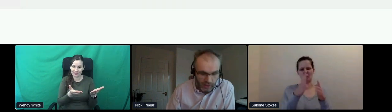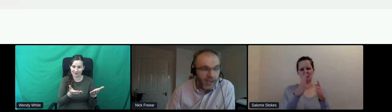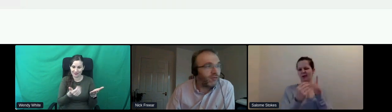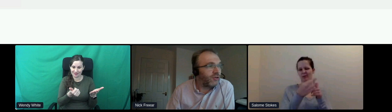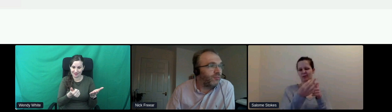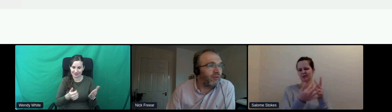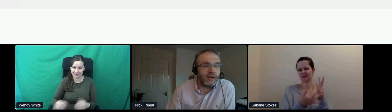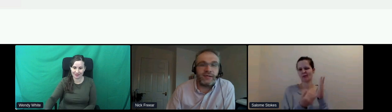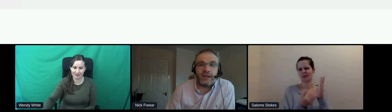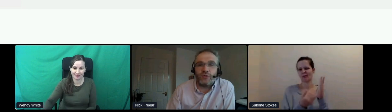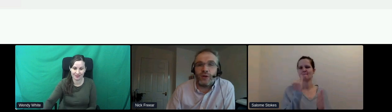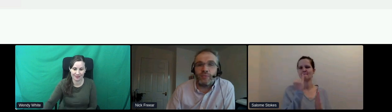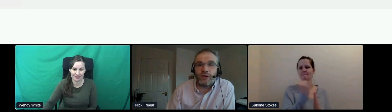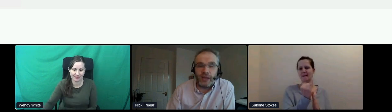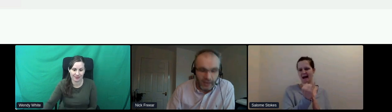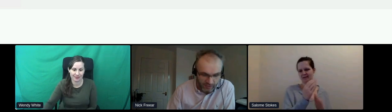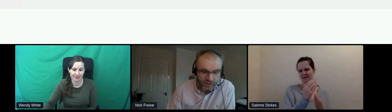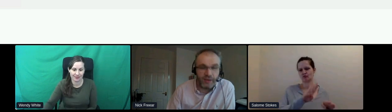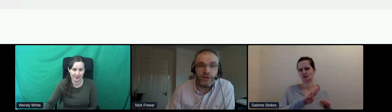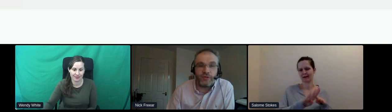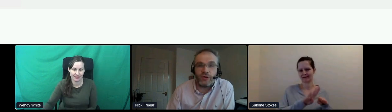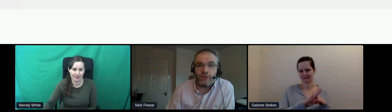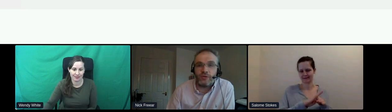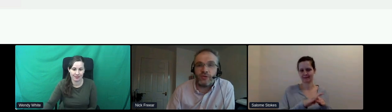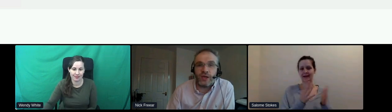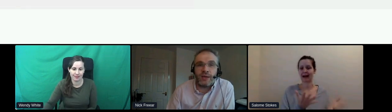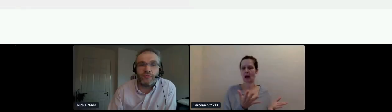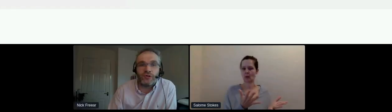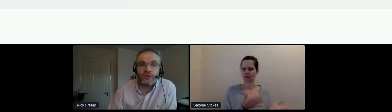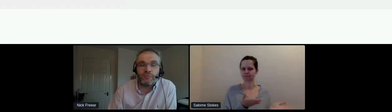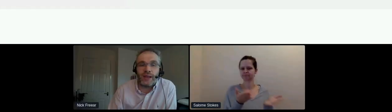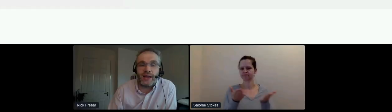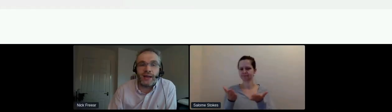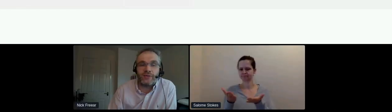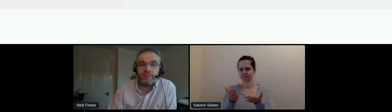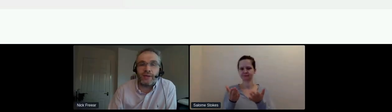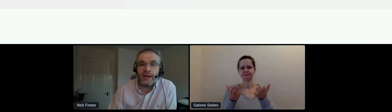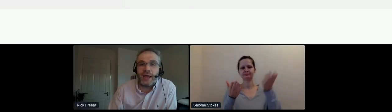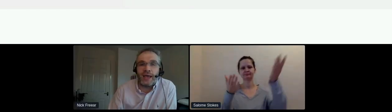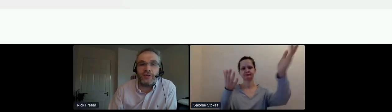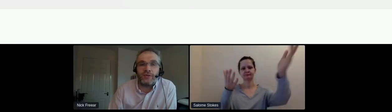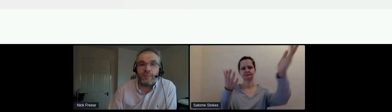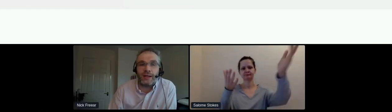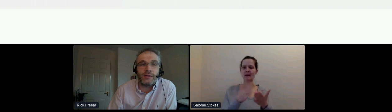and good practice is actually what I'm going to show you is jus some plain HTML.